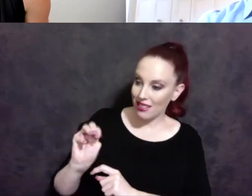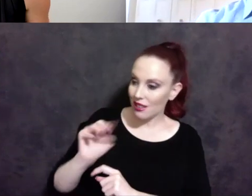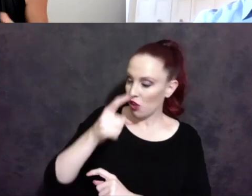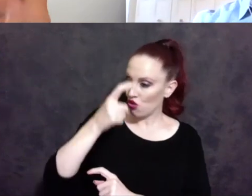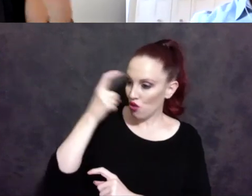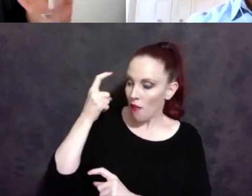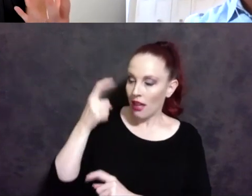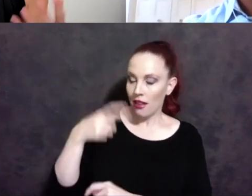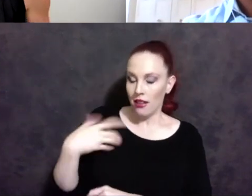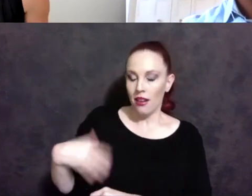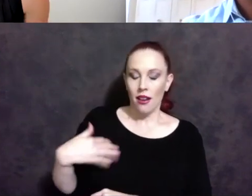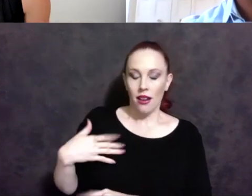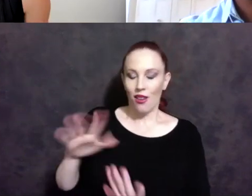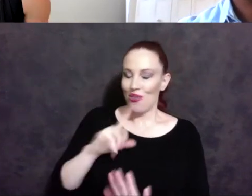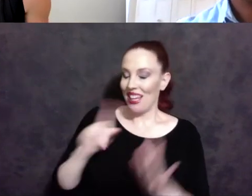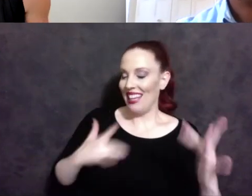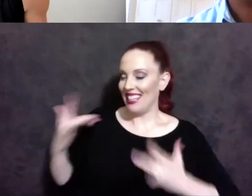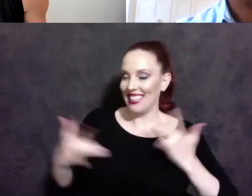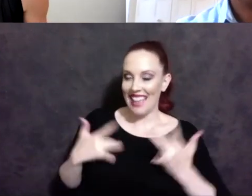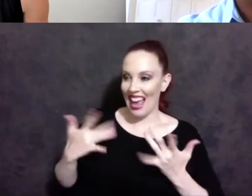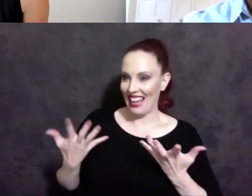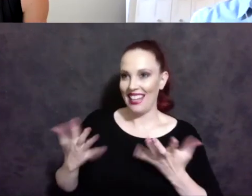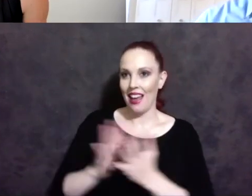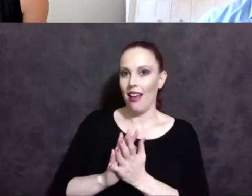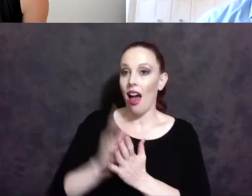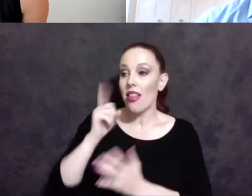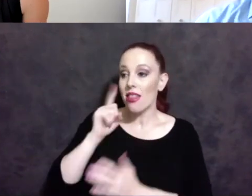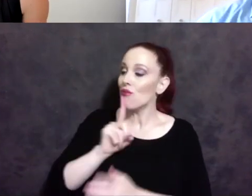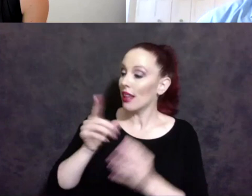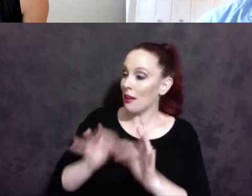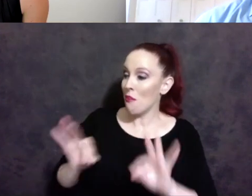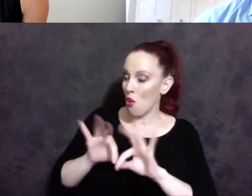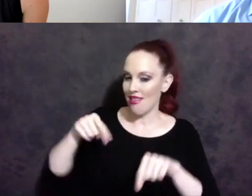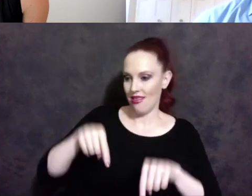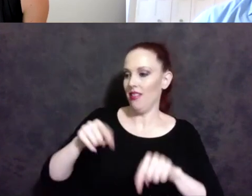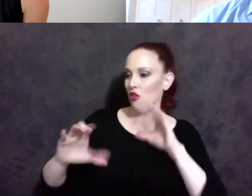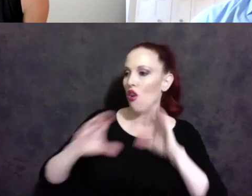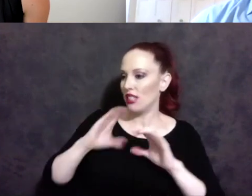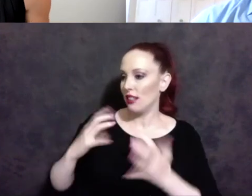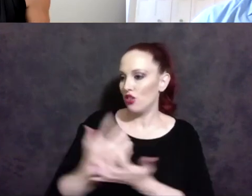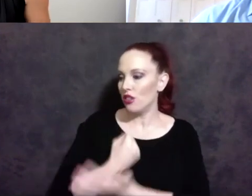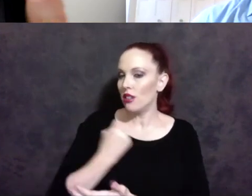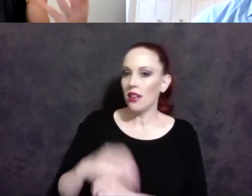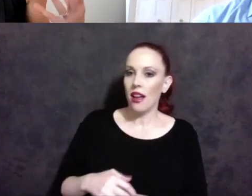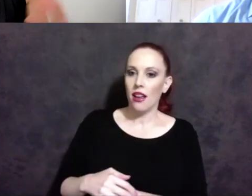I think it is really important to have this conversation and to have this conversation